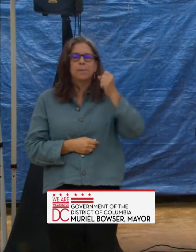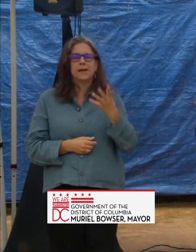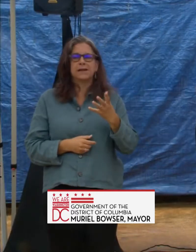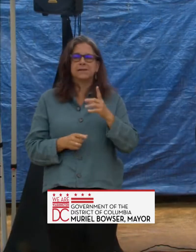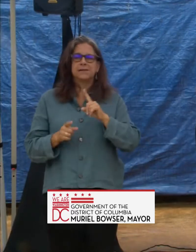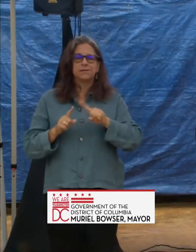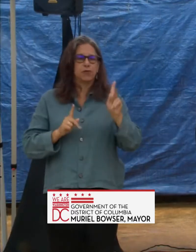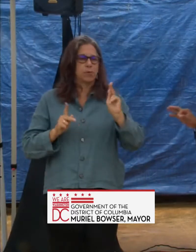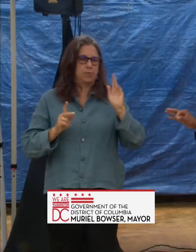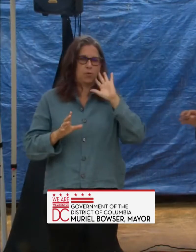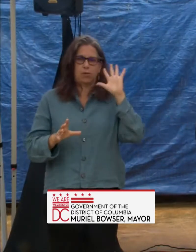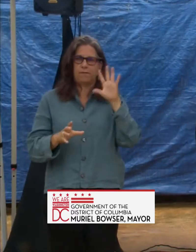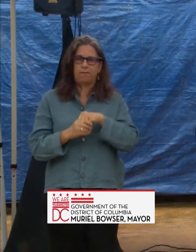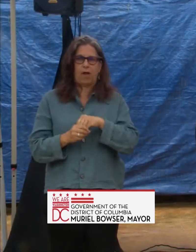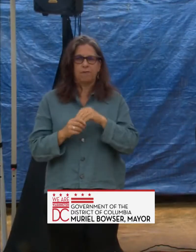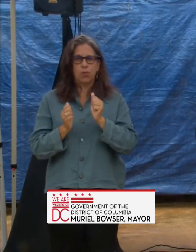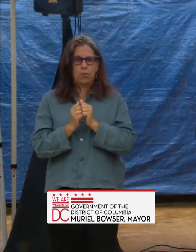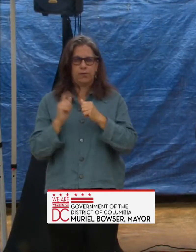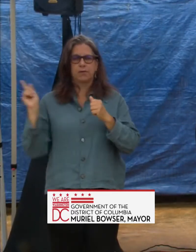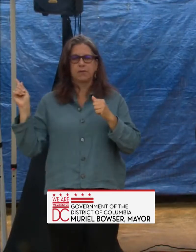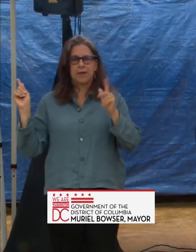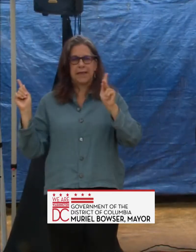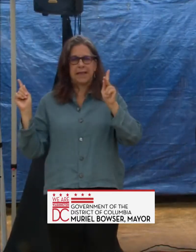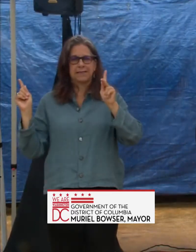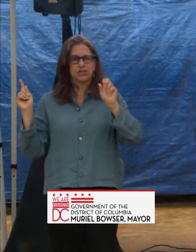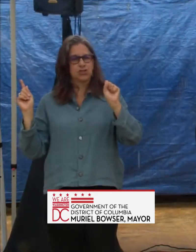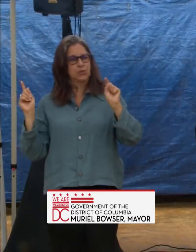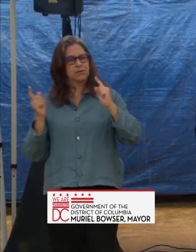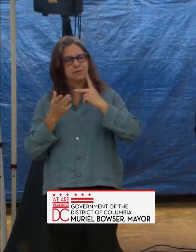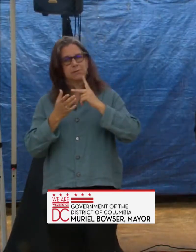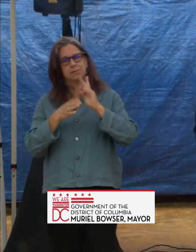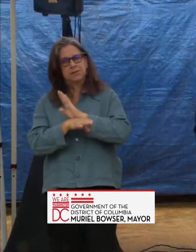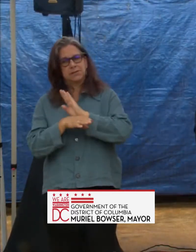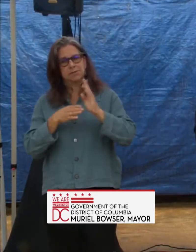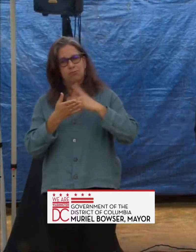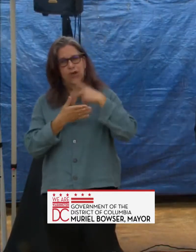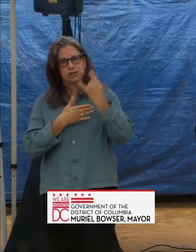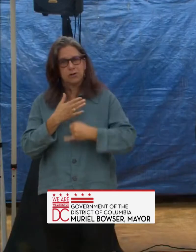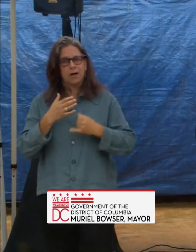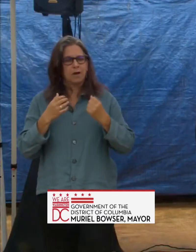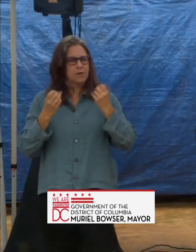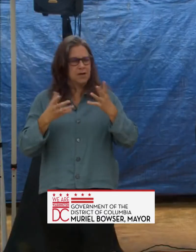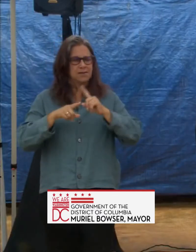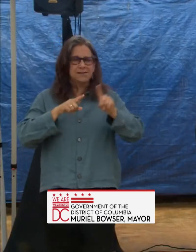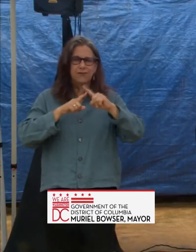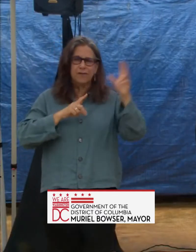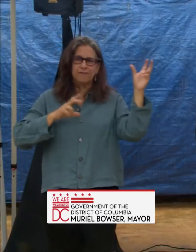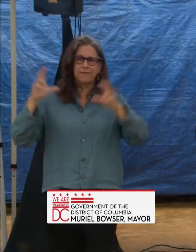SO THIS IS JUST A SERIES OF INVESTMENTS THAT WE ARE MAKING ON KENNEDY STREET TO MAKE SURE THAT IT CAN CONDITION TO GROW,